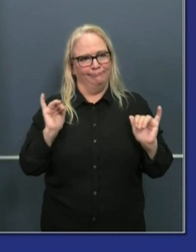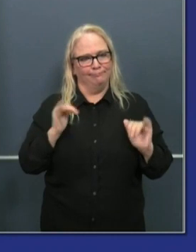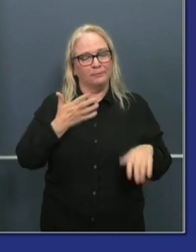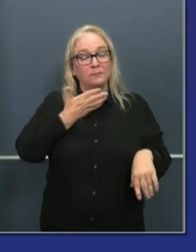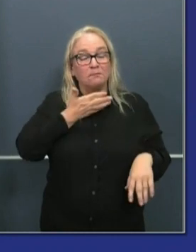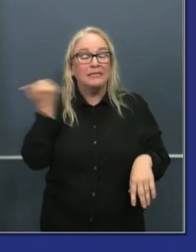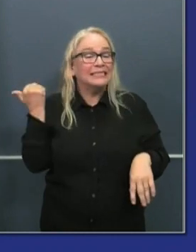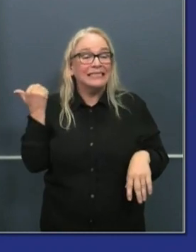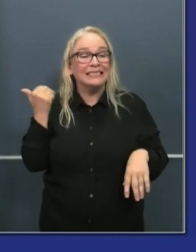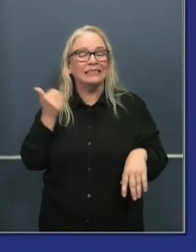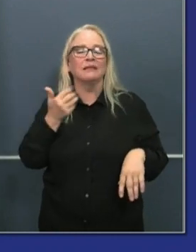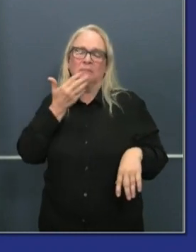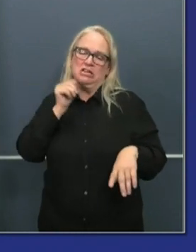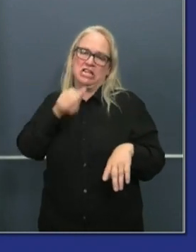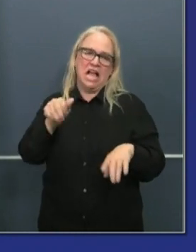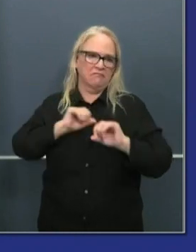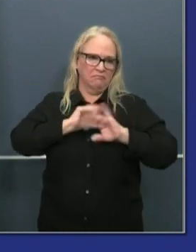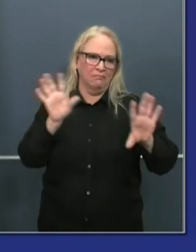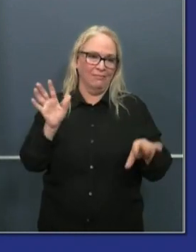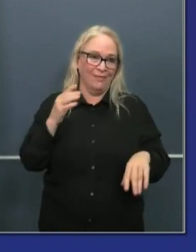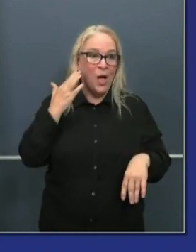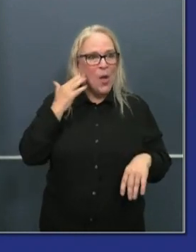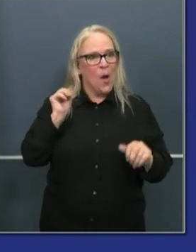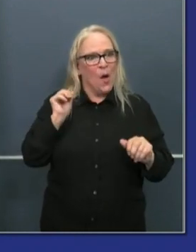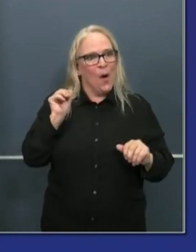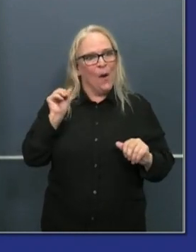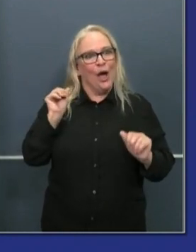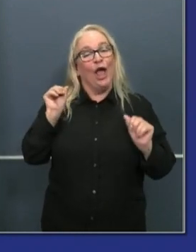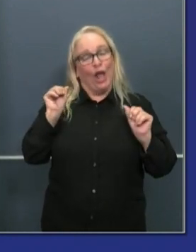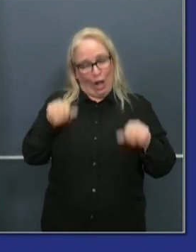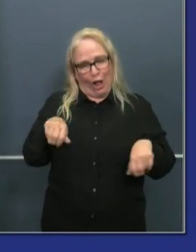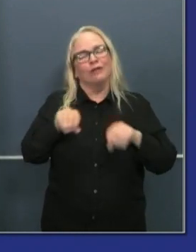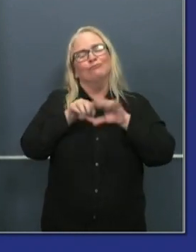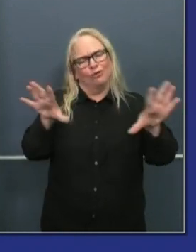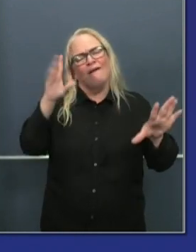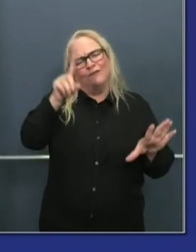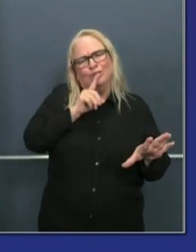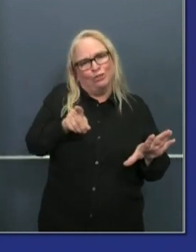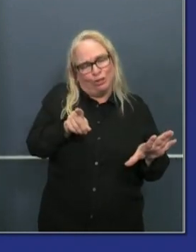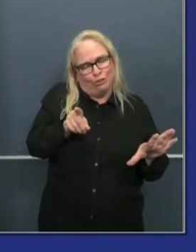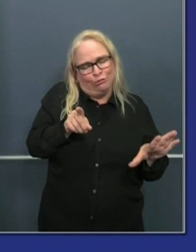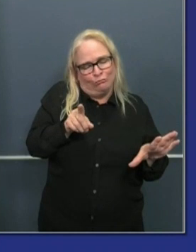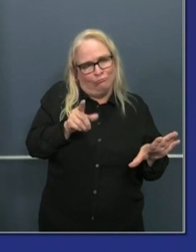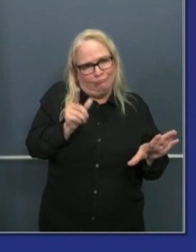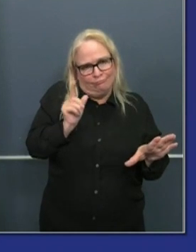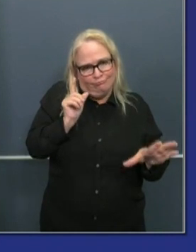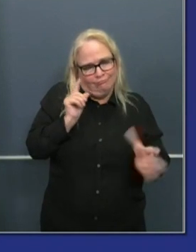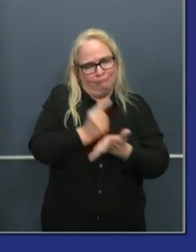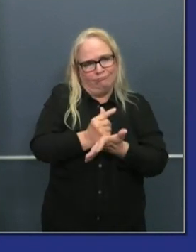BECAUSE WE PUT OURSELVES AND OTHERS IN A DIFFICULT SITUATION WHERE THE SPREAD WAS MORE